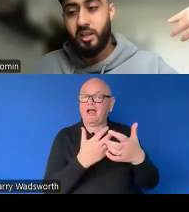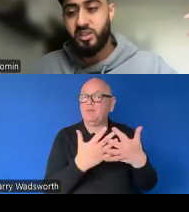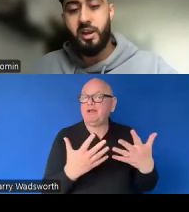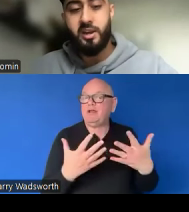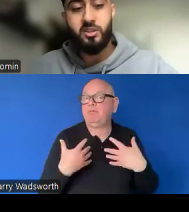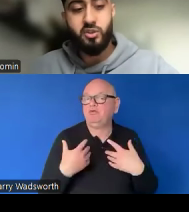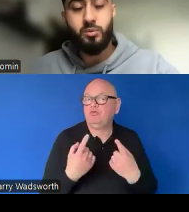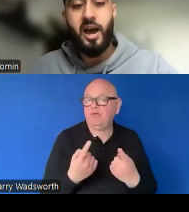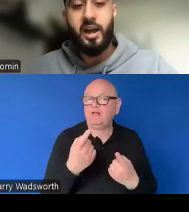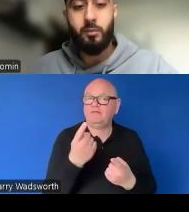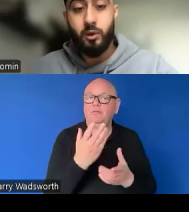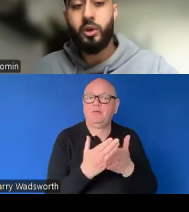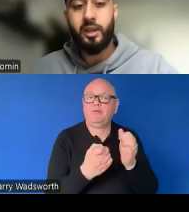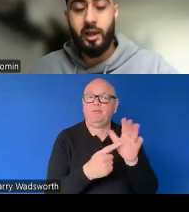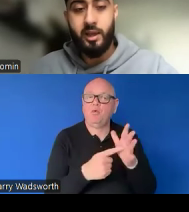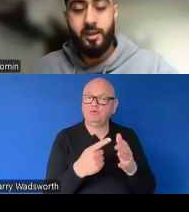and spending some time looking at it.